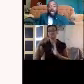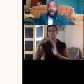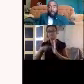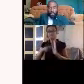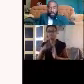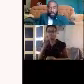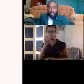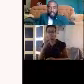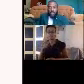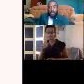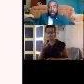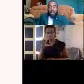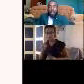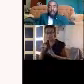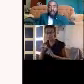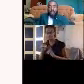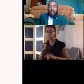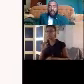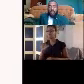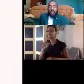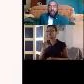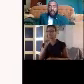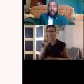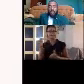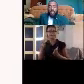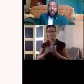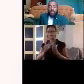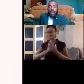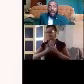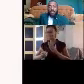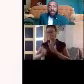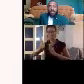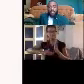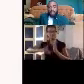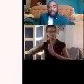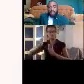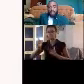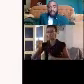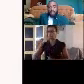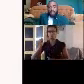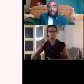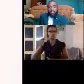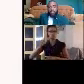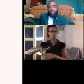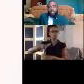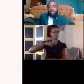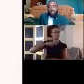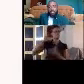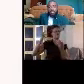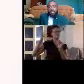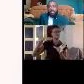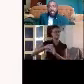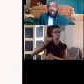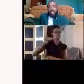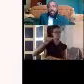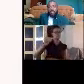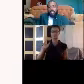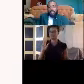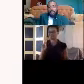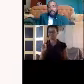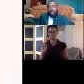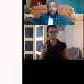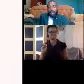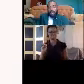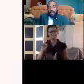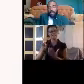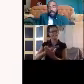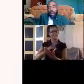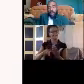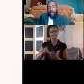stop, we're just going to, that doesn't produce the kind of community of care required, but